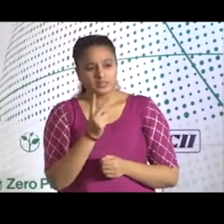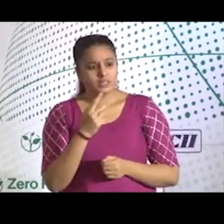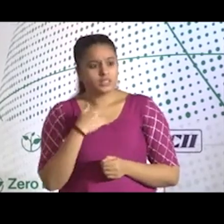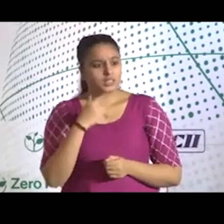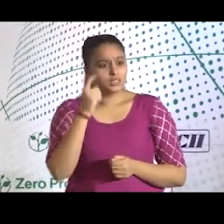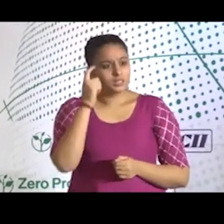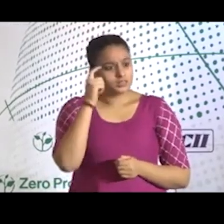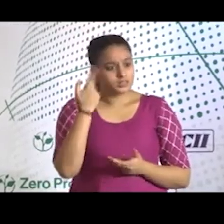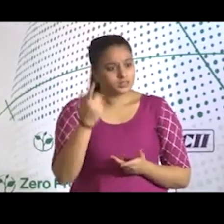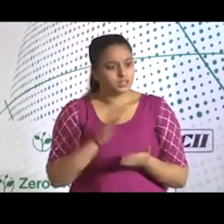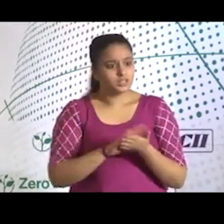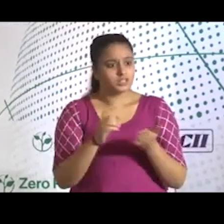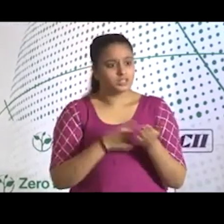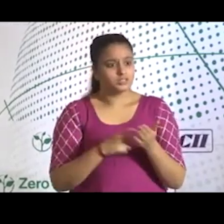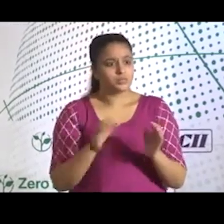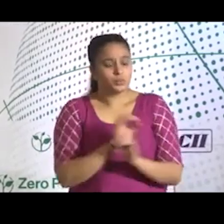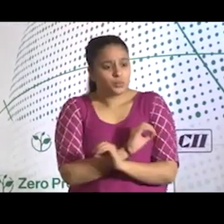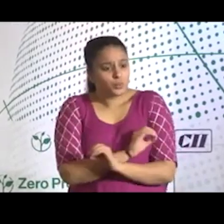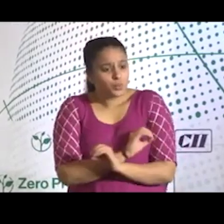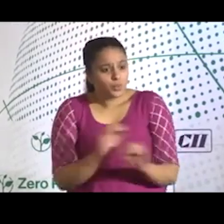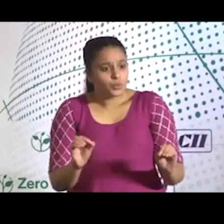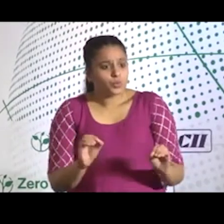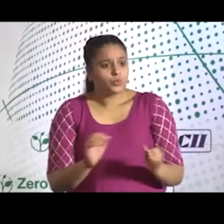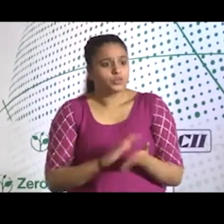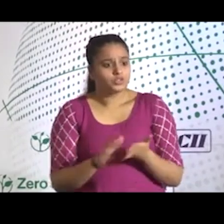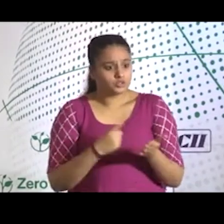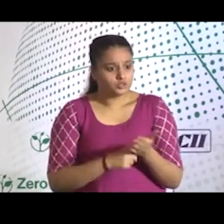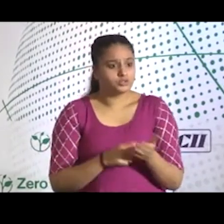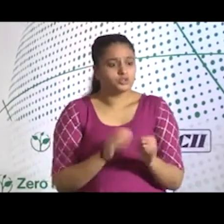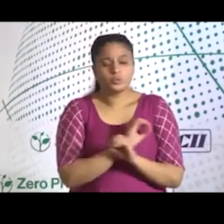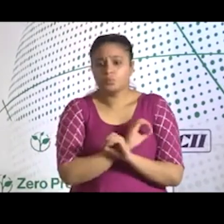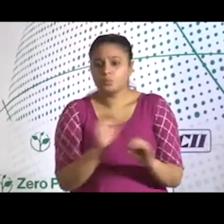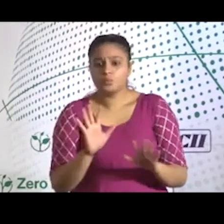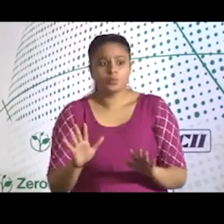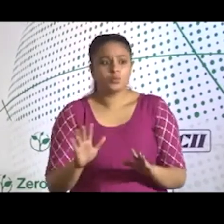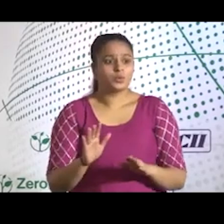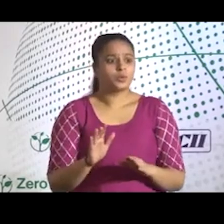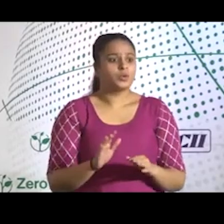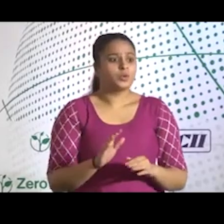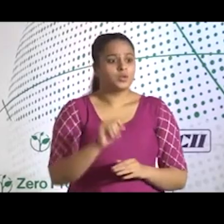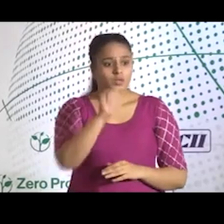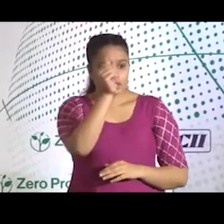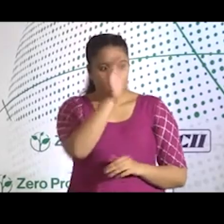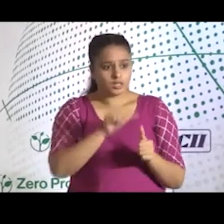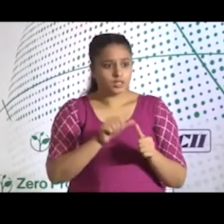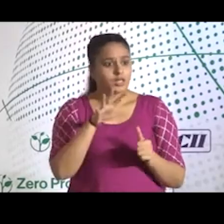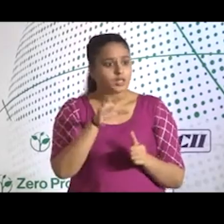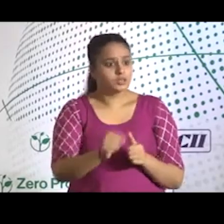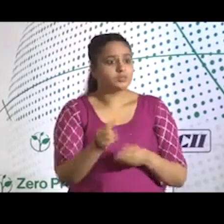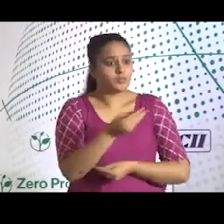Tool in india for the indian market in a medium price point is accessible